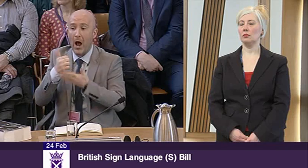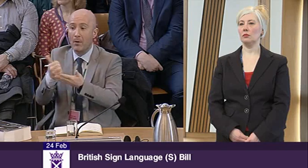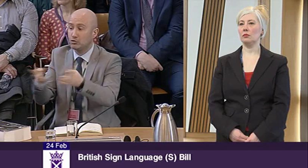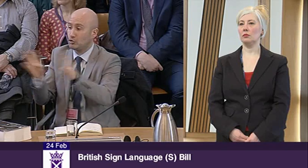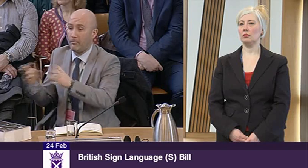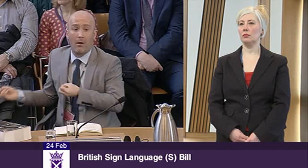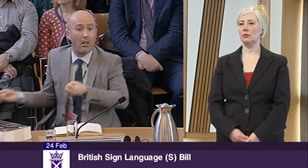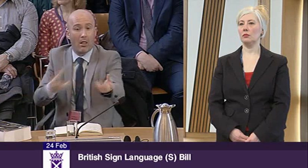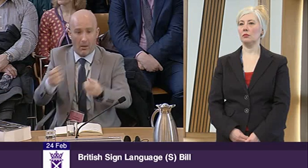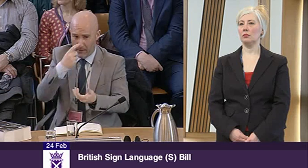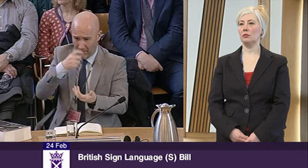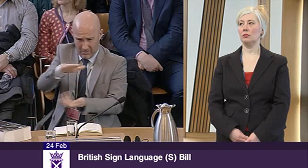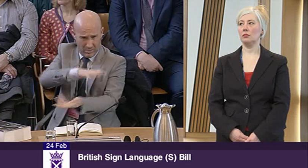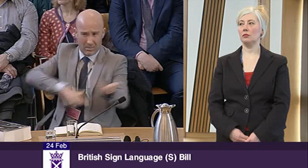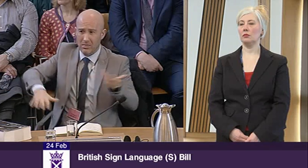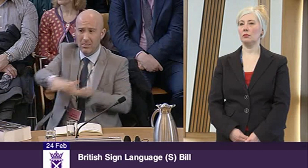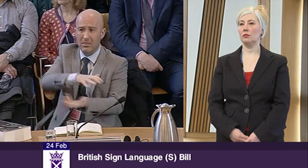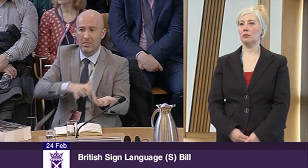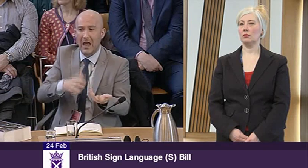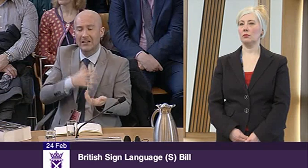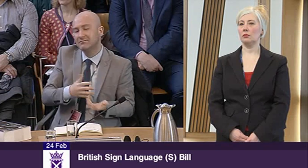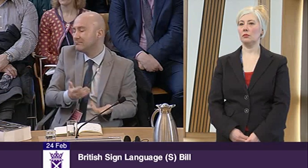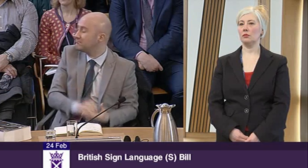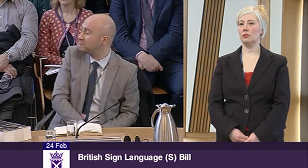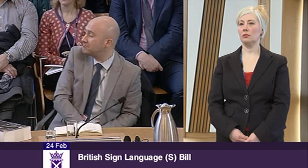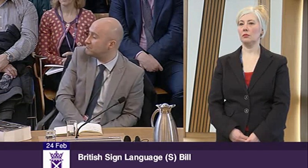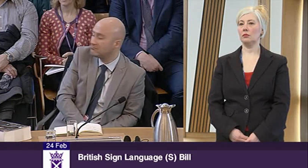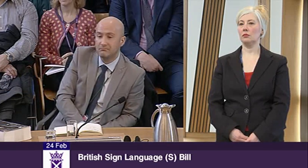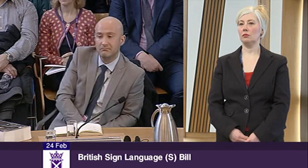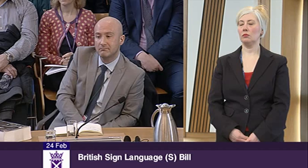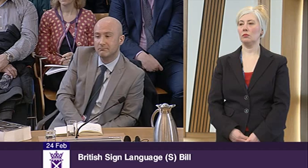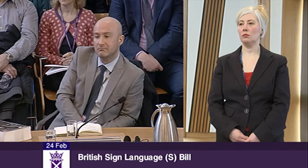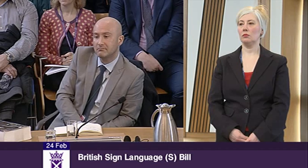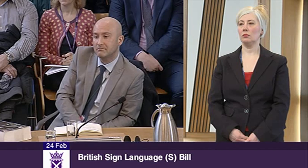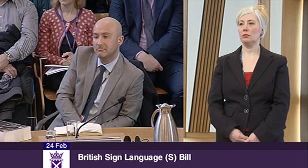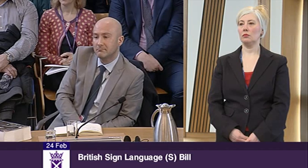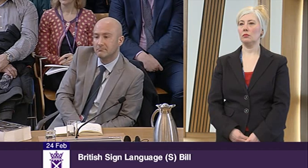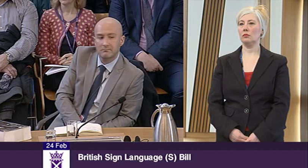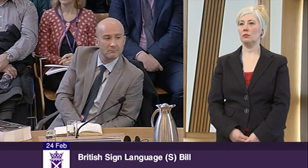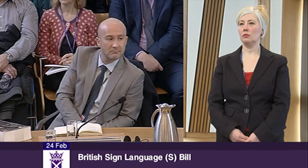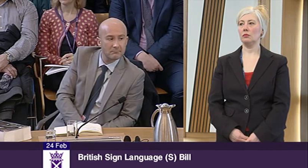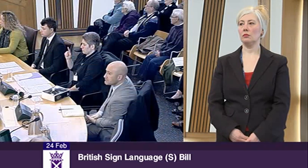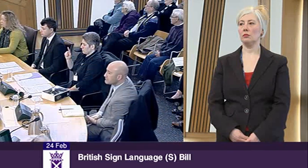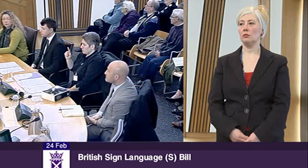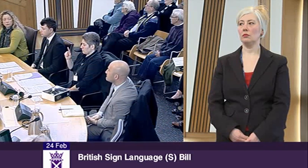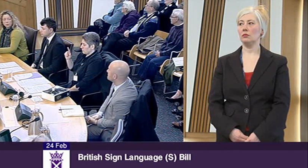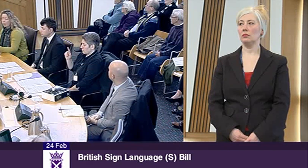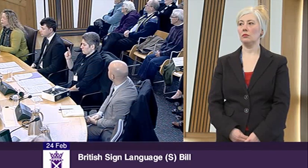where the discussions can take place and feed into the process and that will be done through the minister.